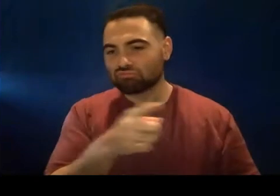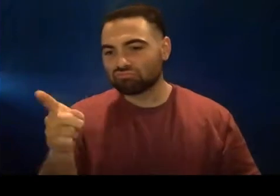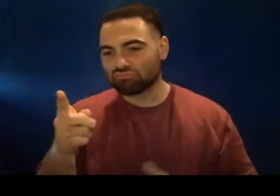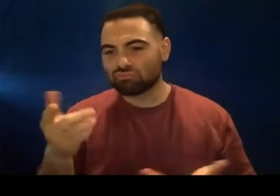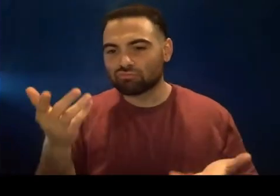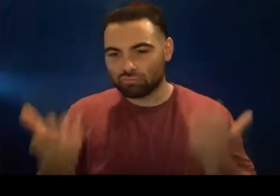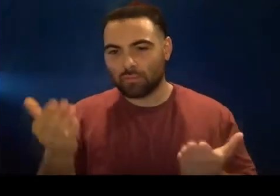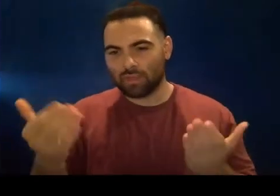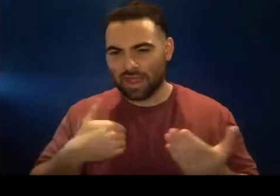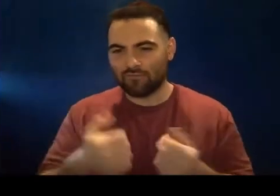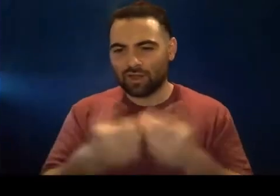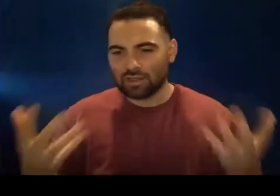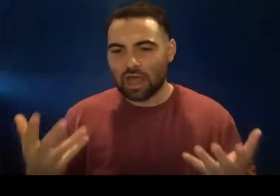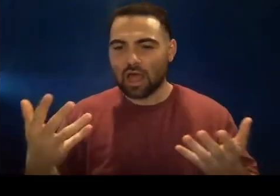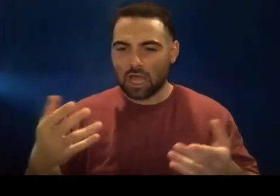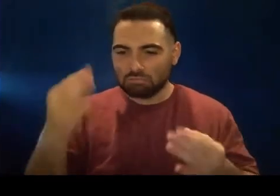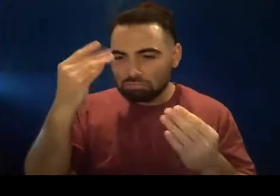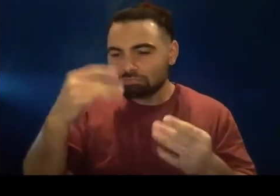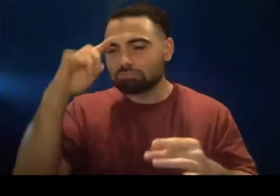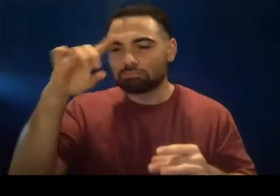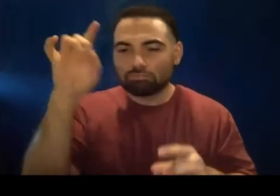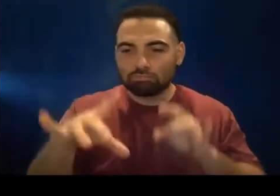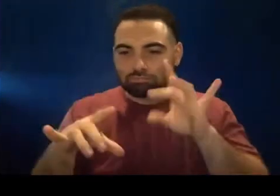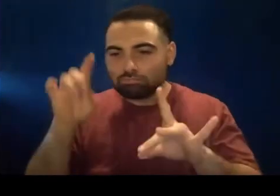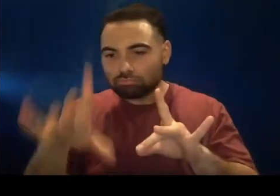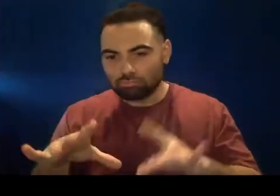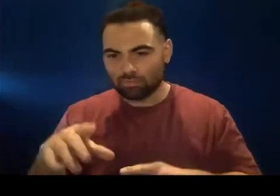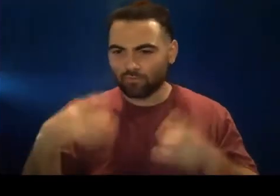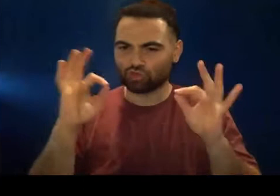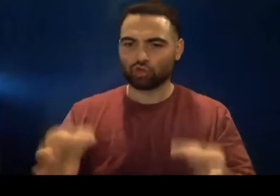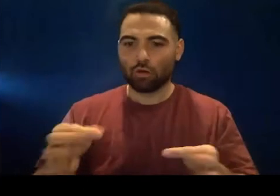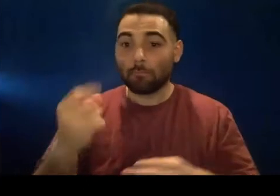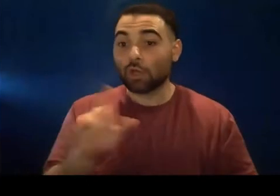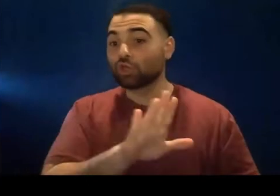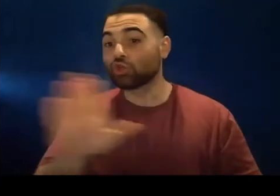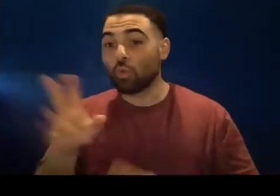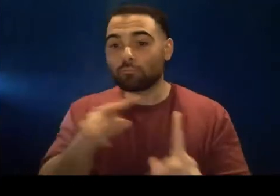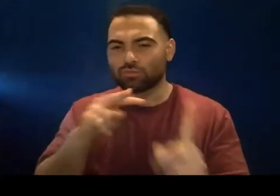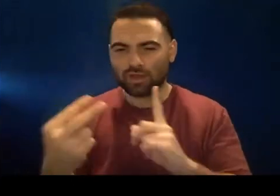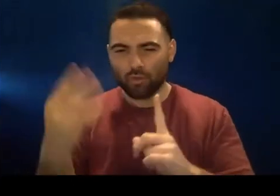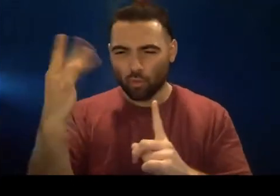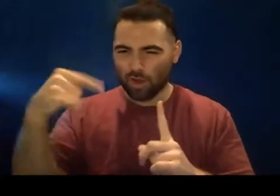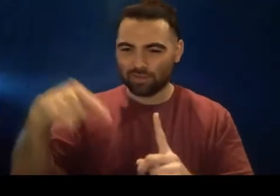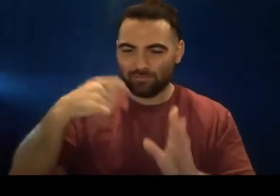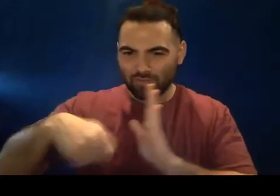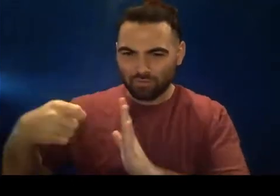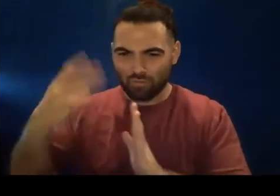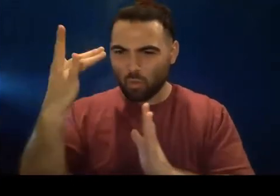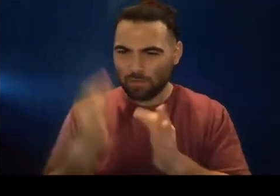to add to the conversation, but let's talk about from your perspective, was this important to do and what inspired you to do it?